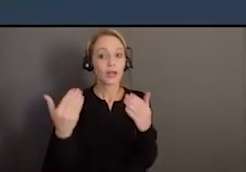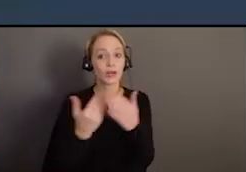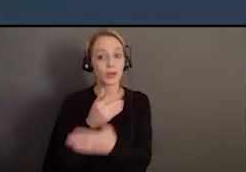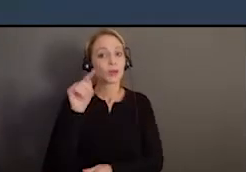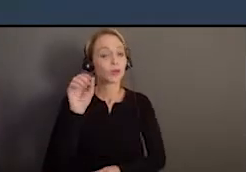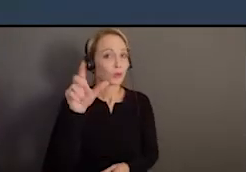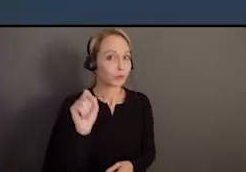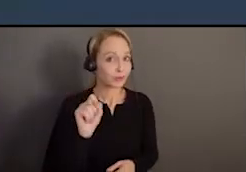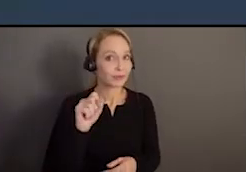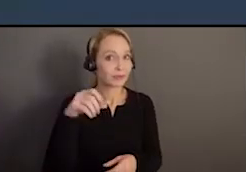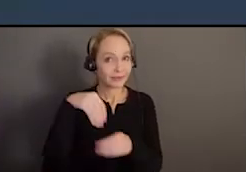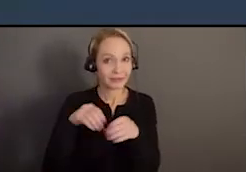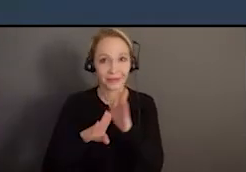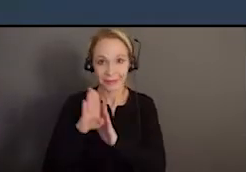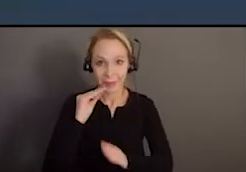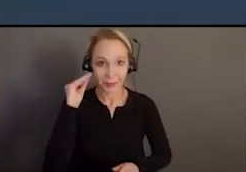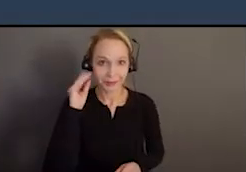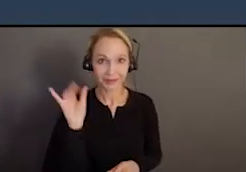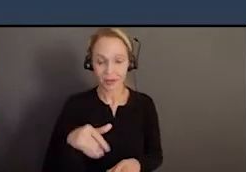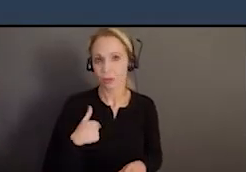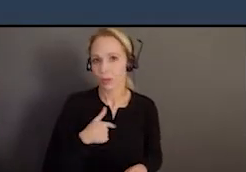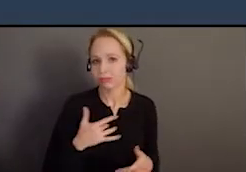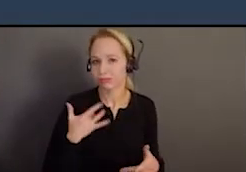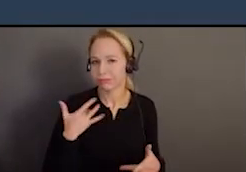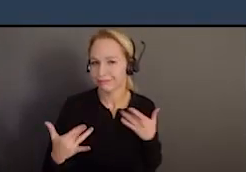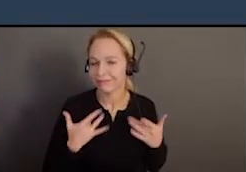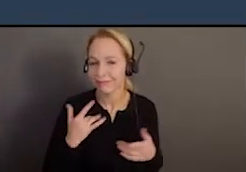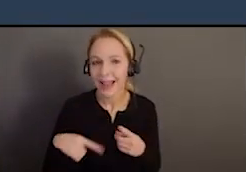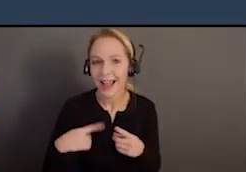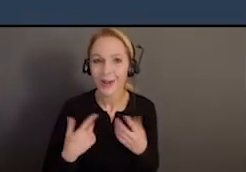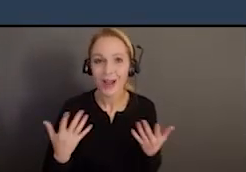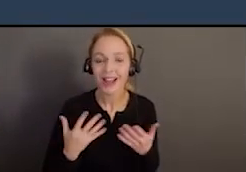REALLY EXCITED ABOUT IS PROJECTS.